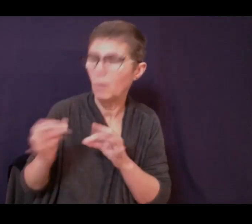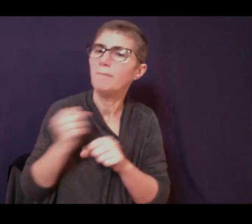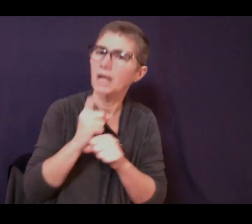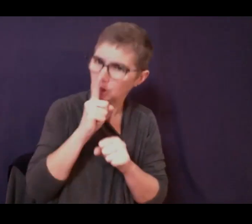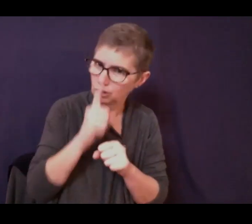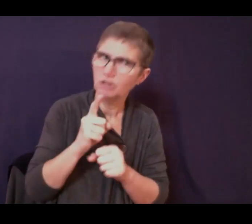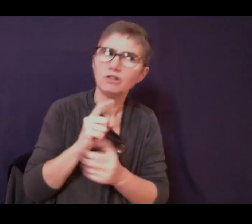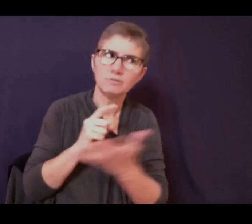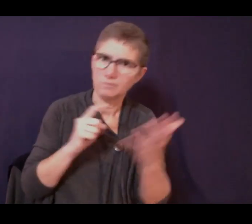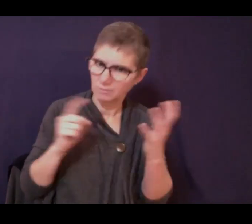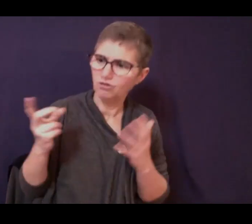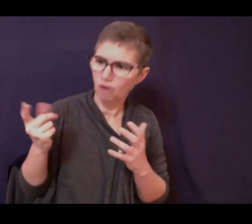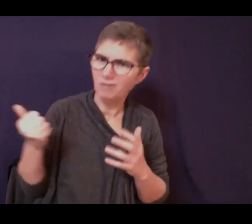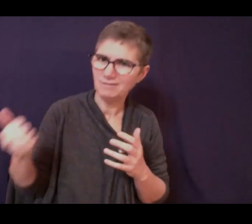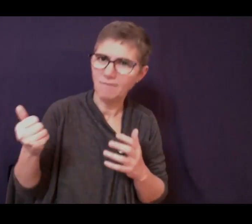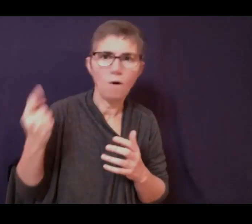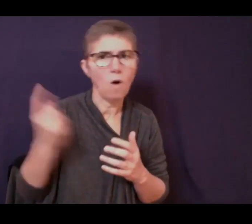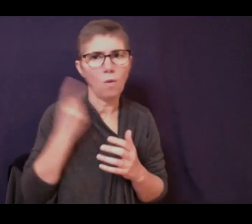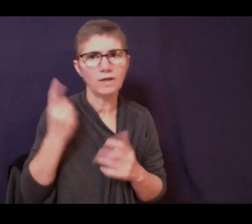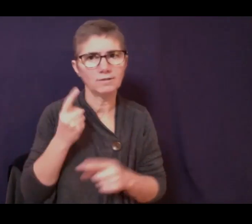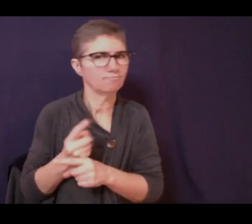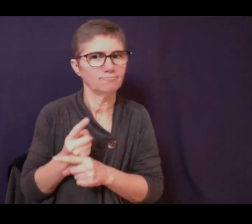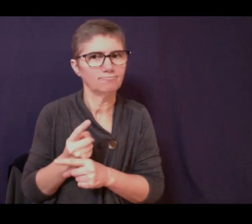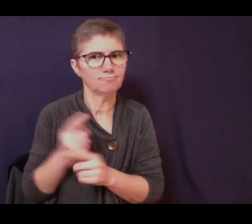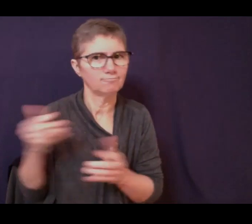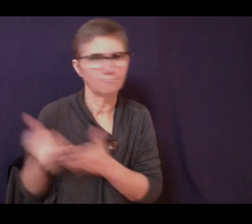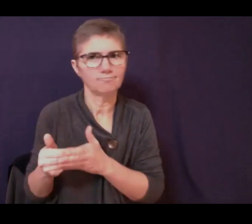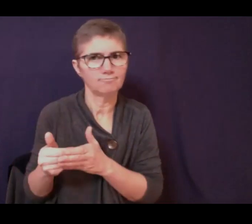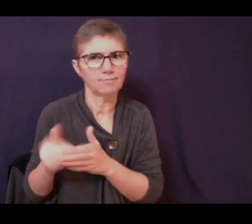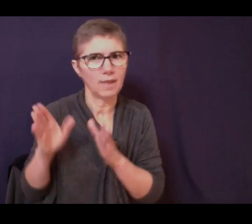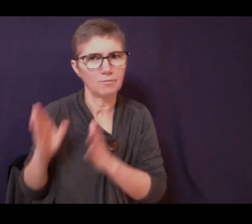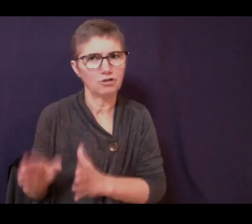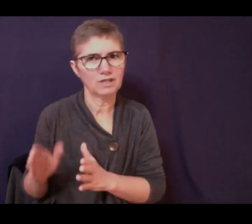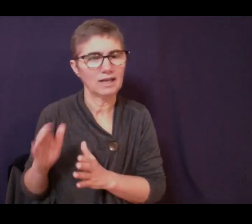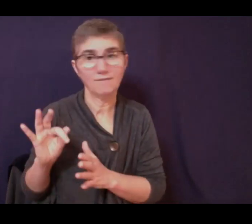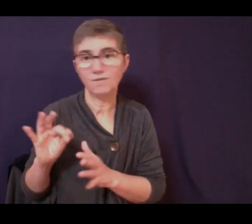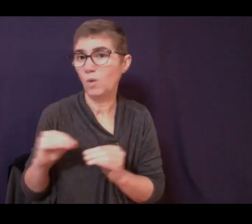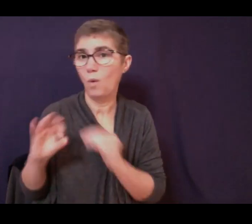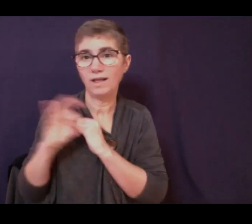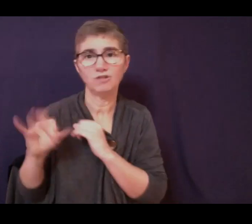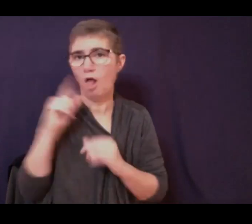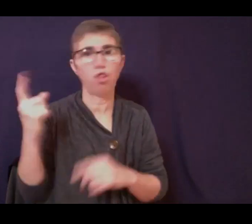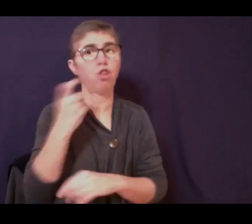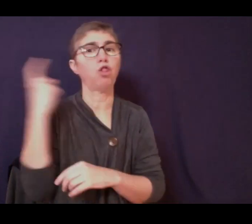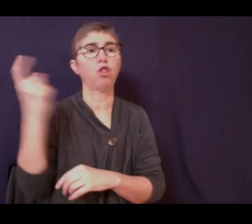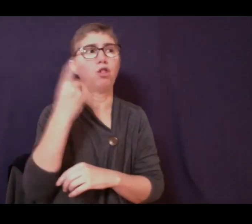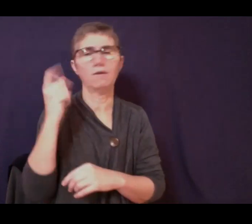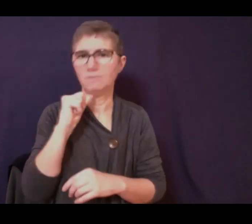is always going to be you know right directly with them if it's not going to be leash um as far as